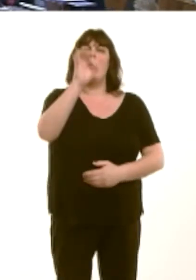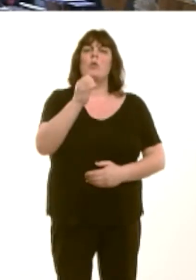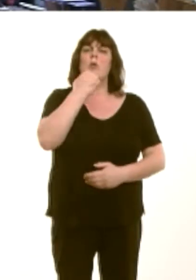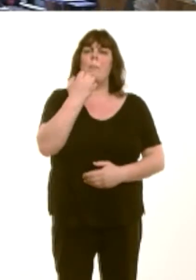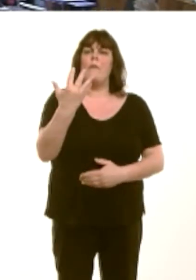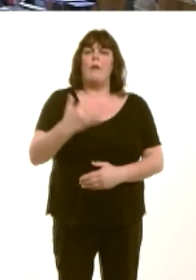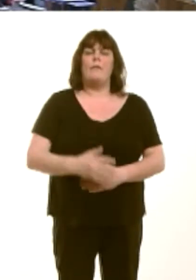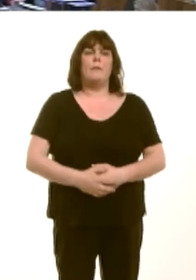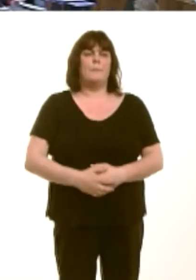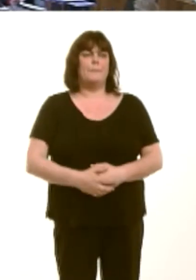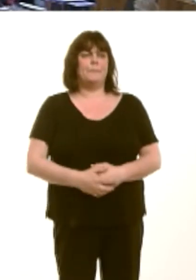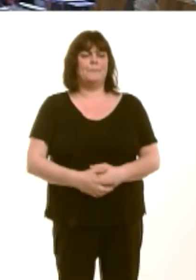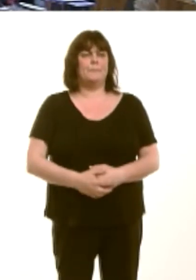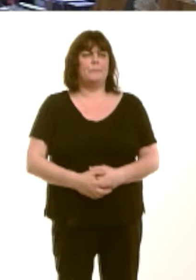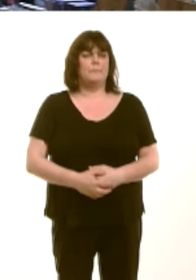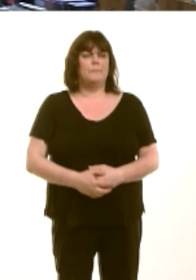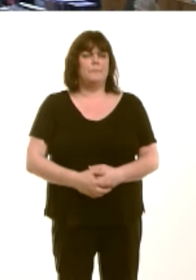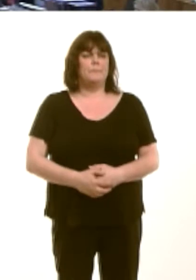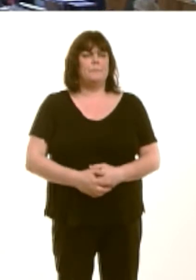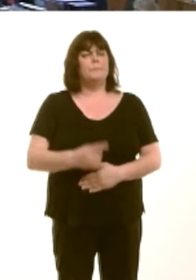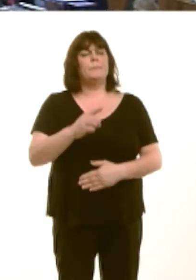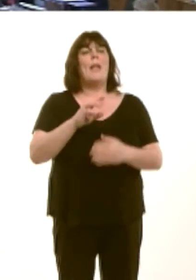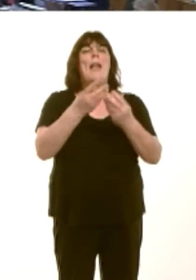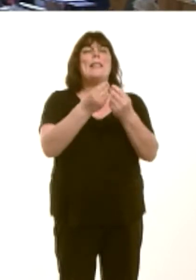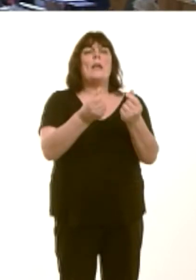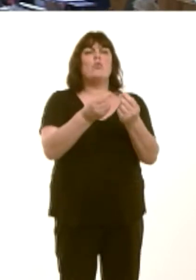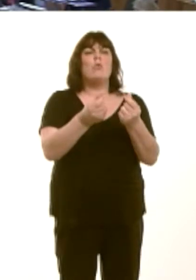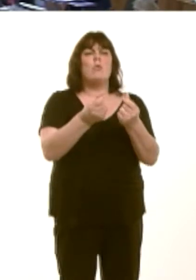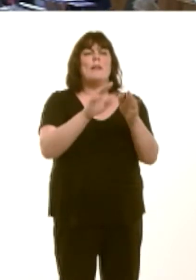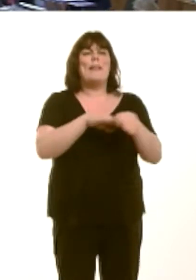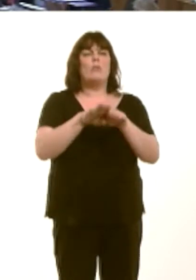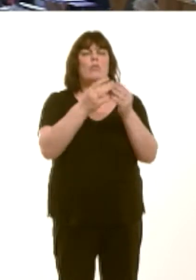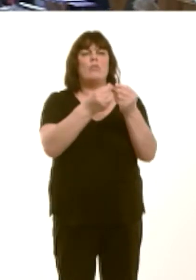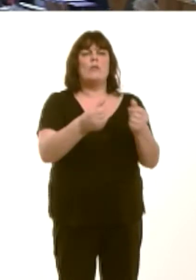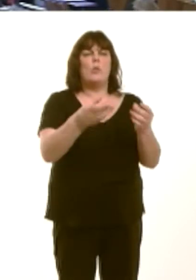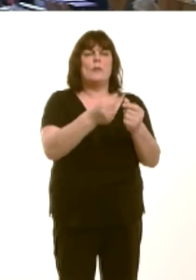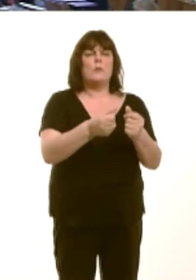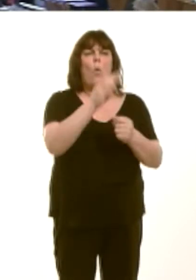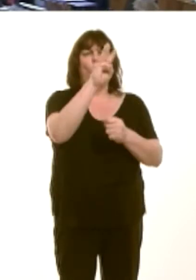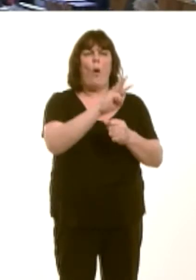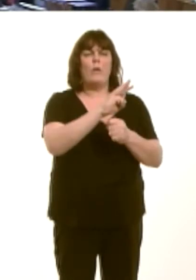Will the First Minister outline how Natural Resources Wales works with local authorities? OAQ(4)2153(FM) Carwyn Jones: Well, it works with local authorities